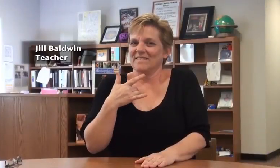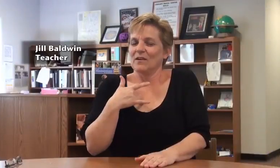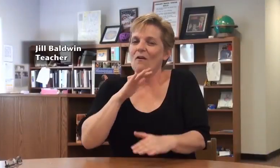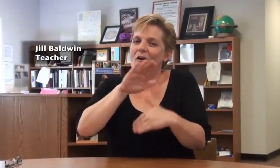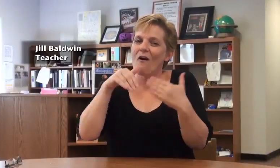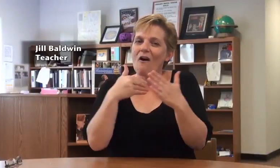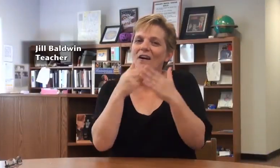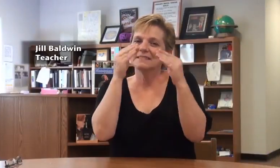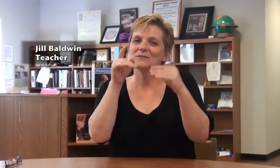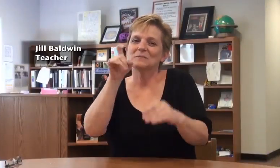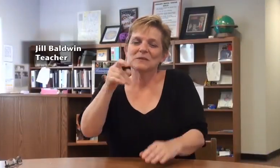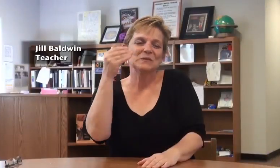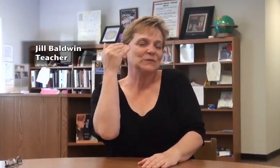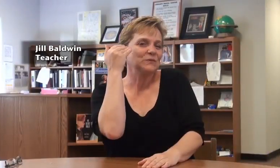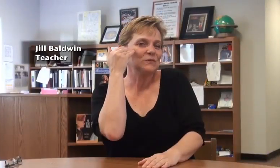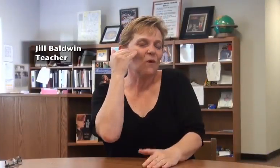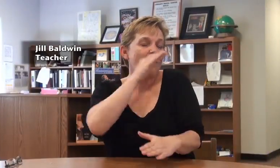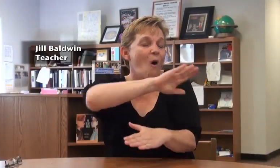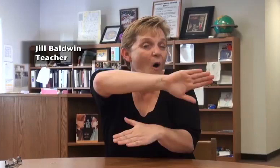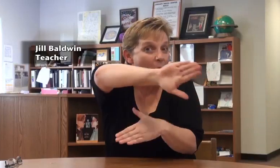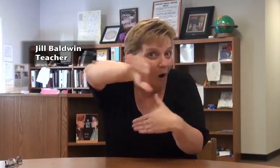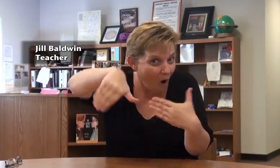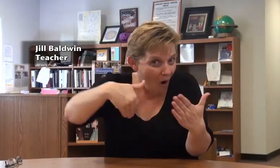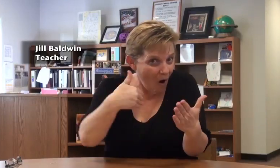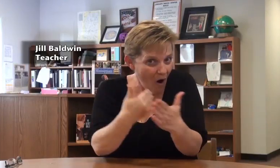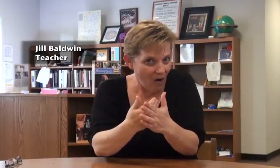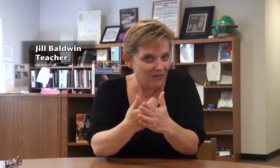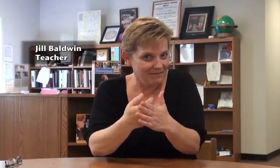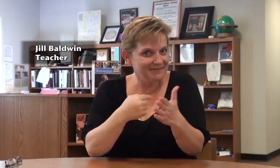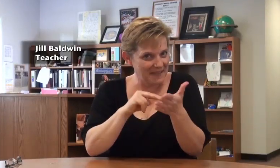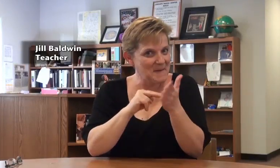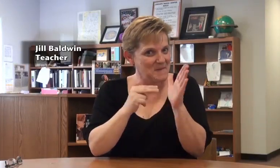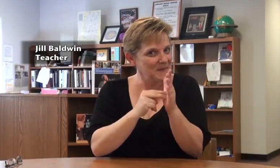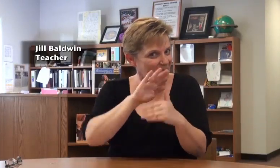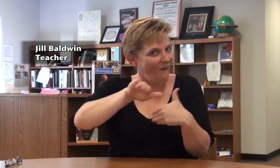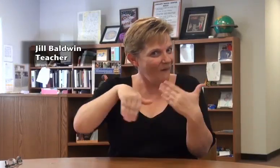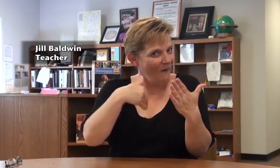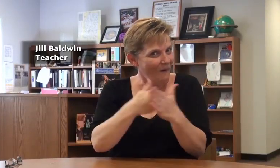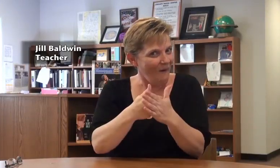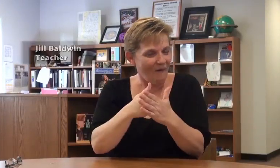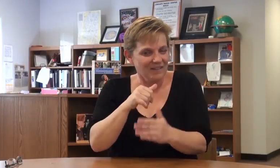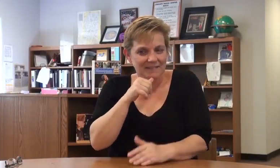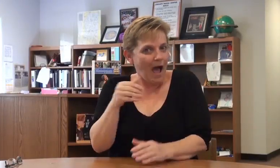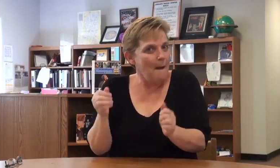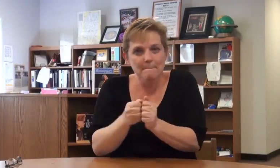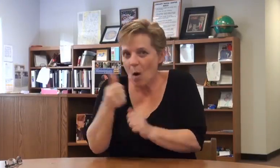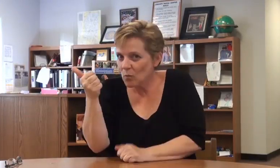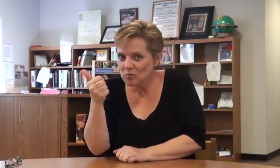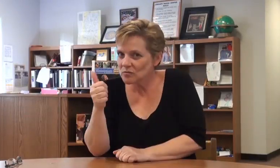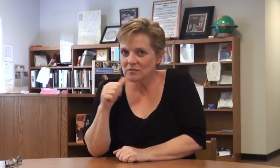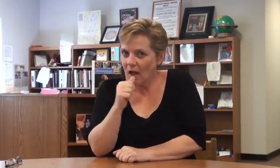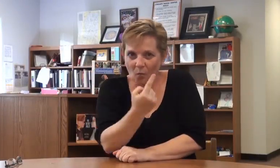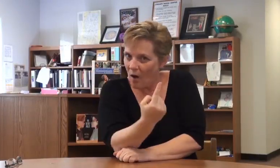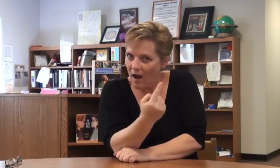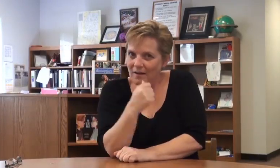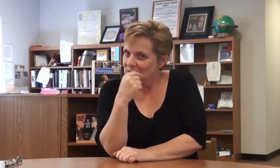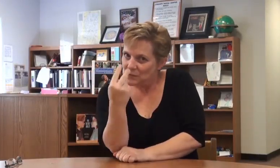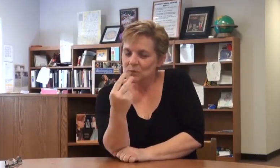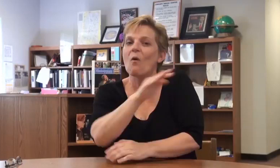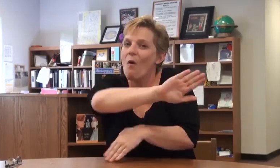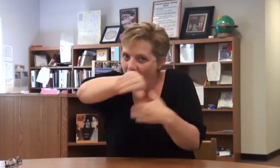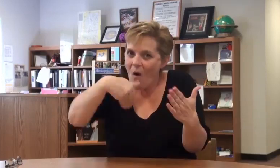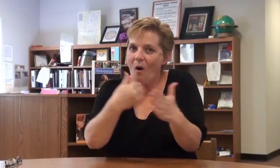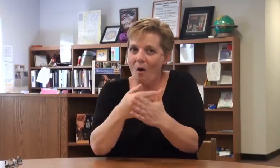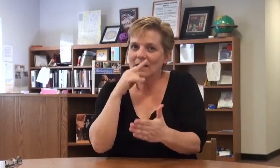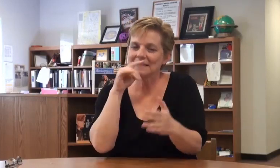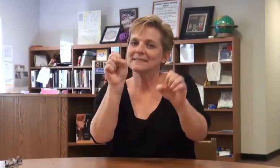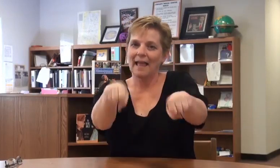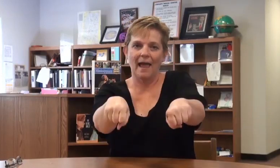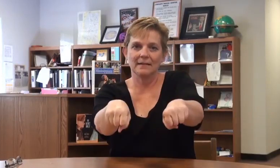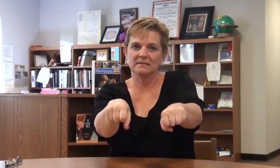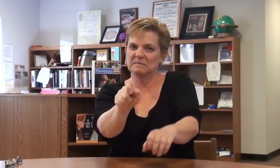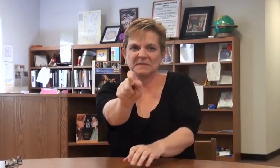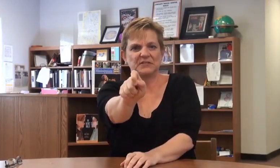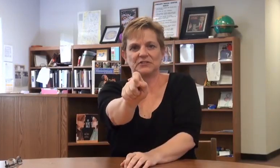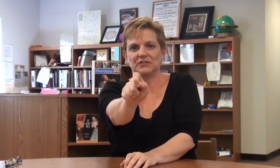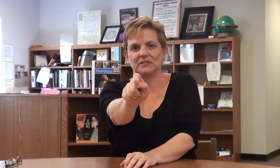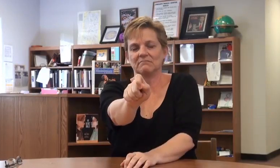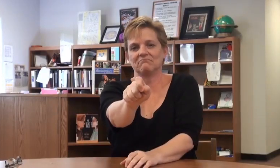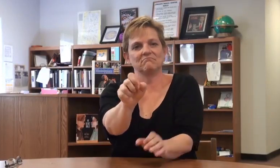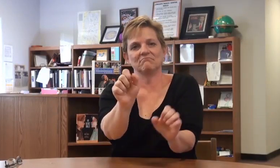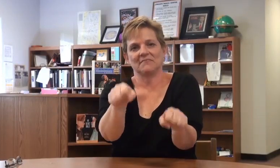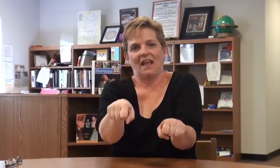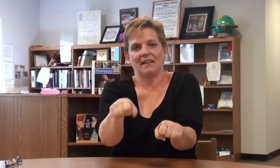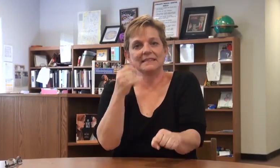Jill Baldwin: I think all teachers need to know that ALL students, not one, not most,